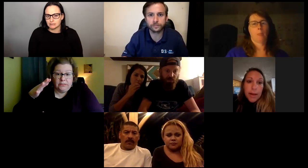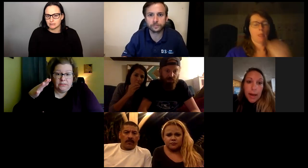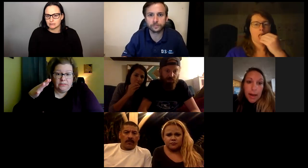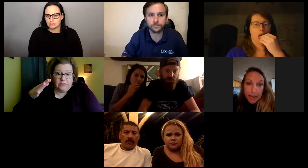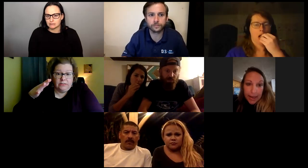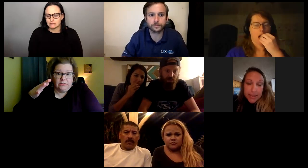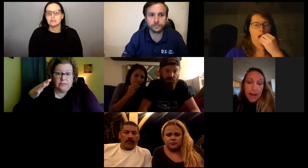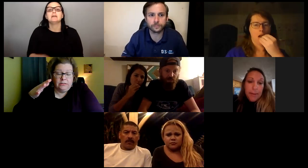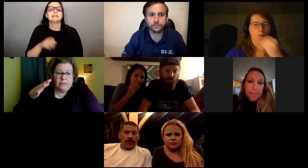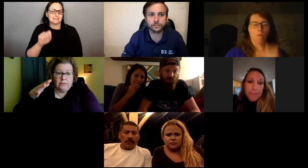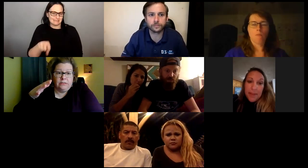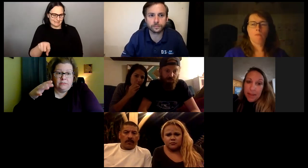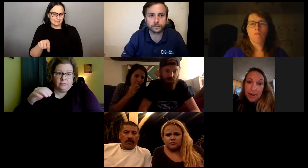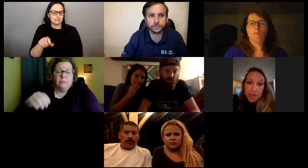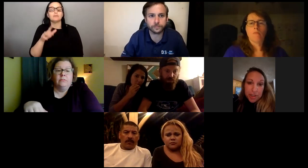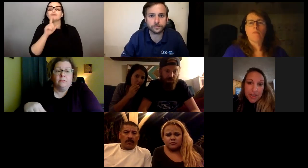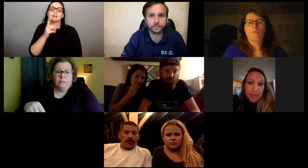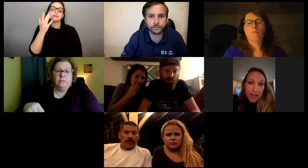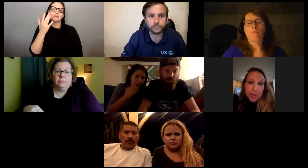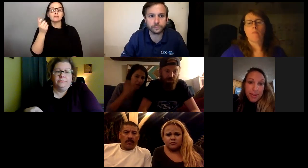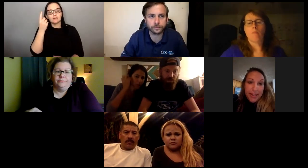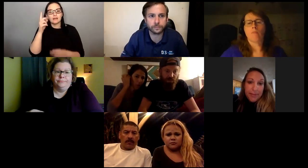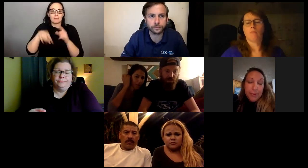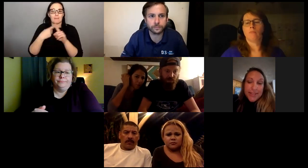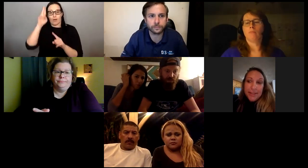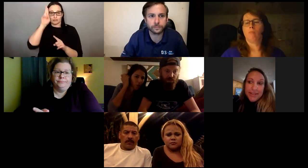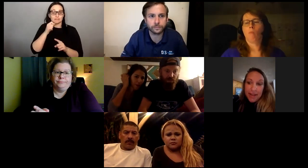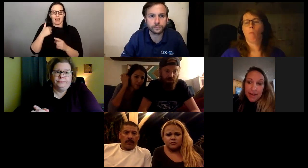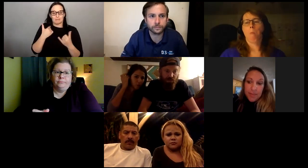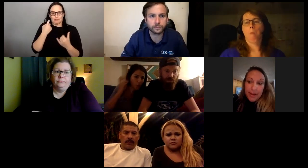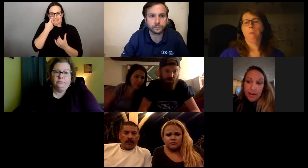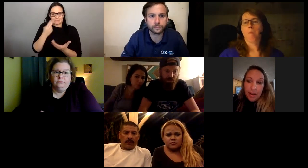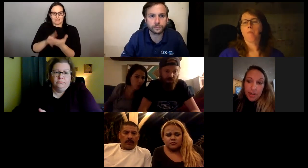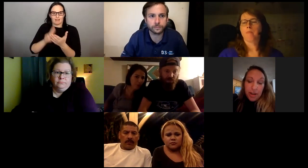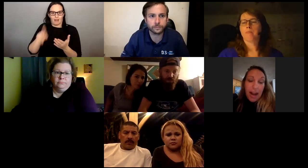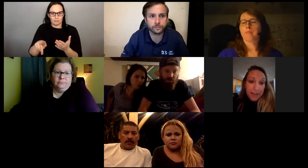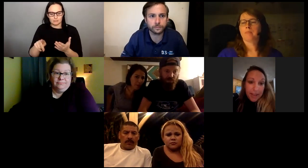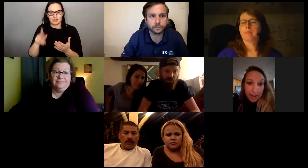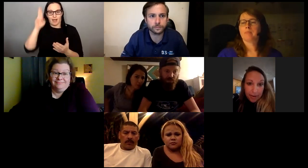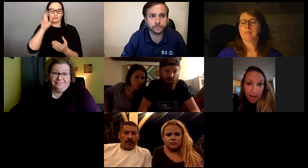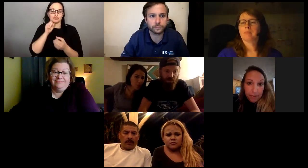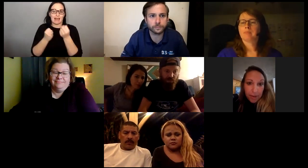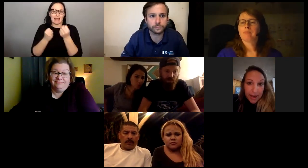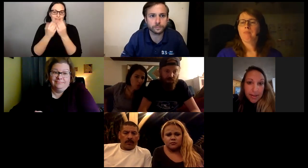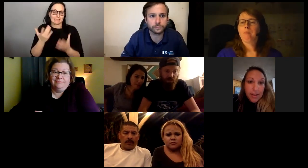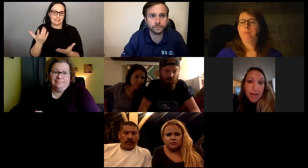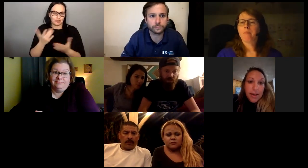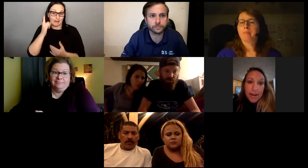uh yes um the thing about ushers i'm actually recently signed up to be an usher